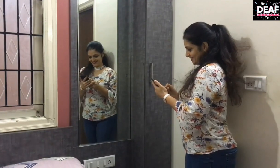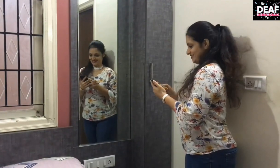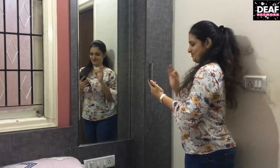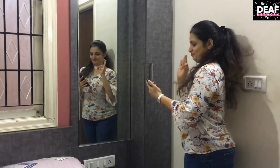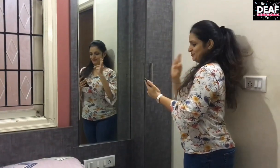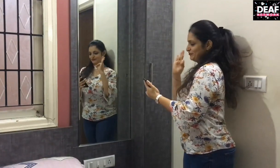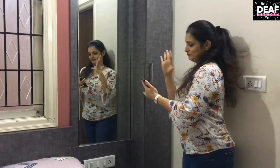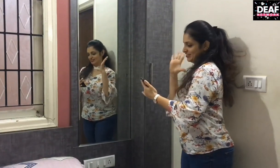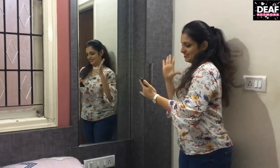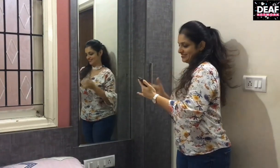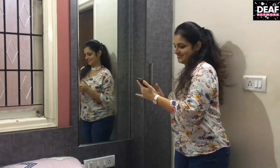Perfect!